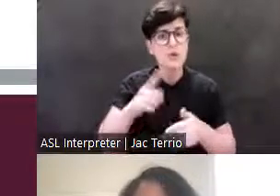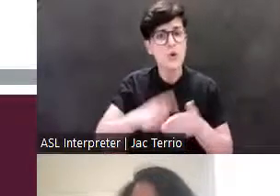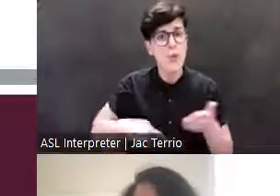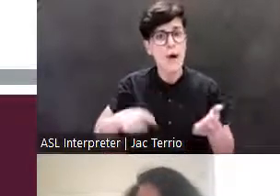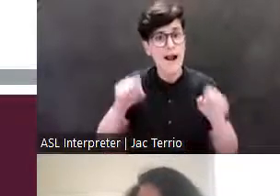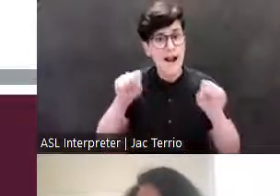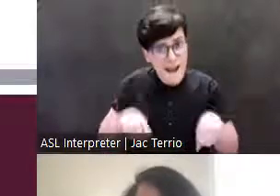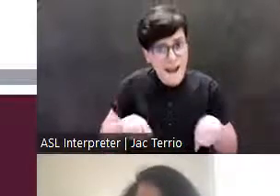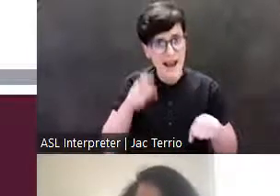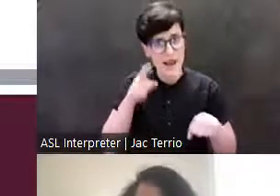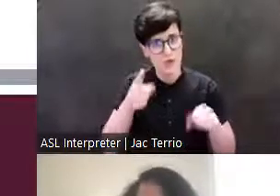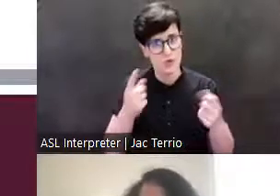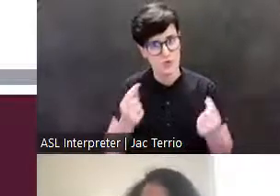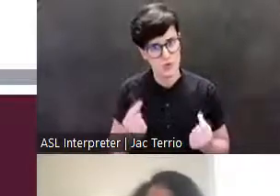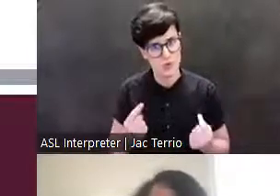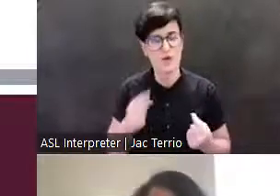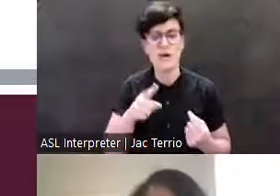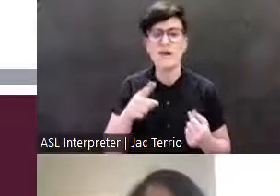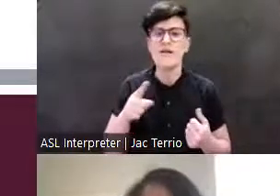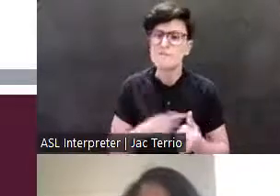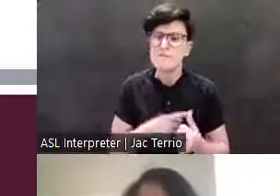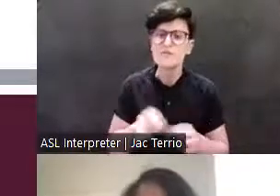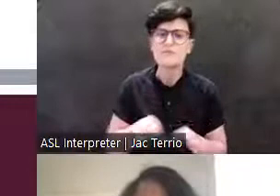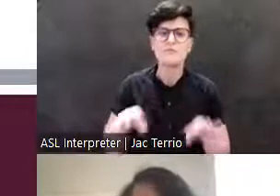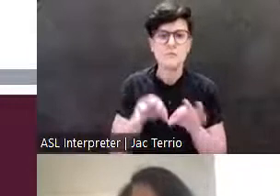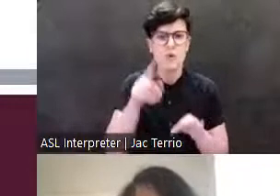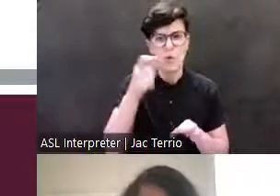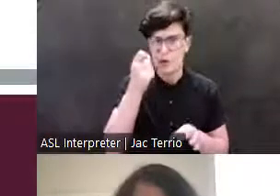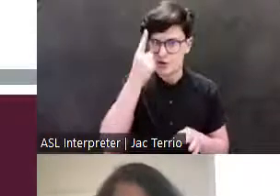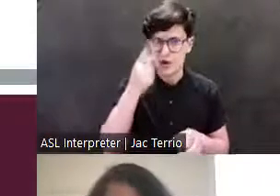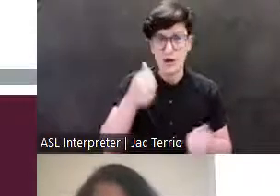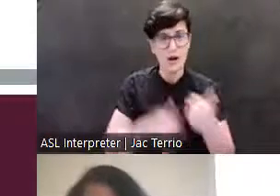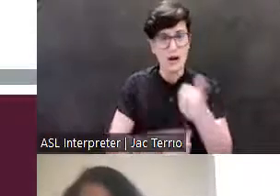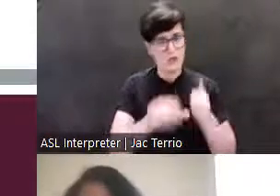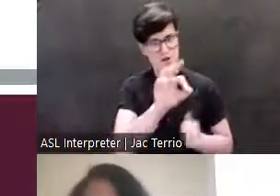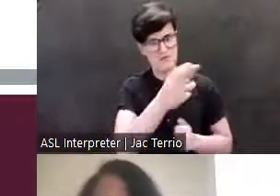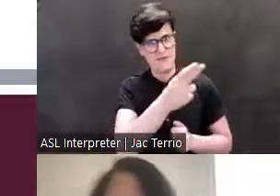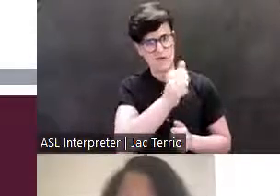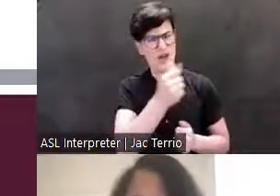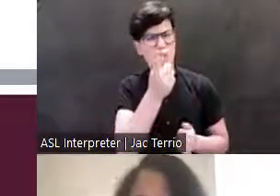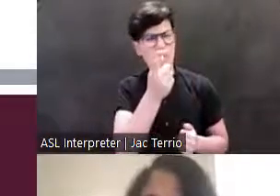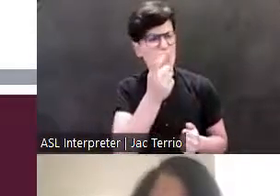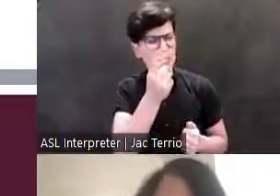It's important to understand that under the fair housing act is who is a person with a disability?